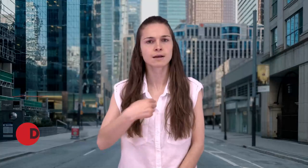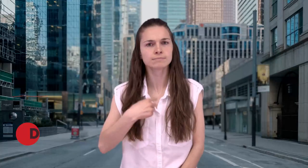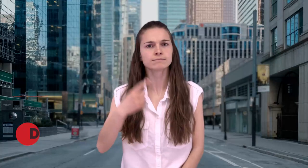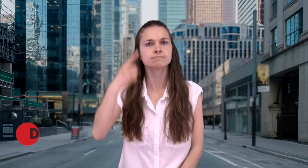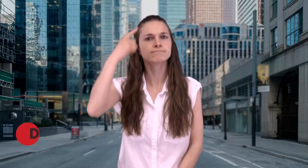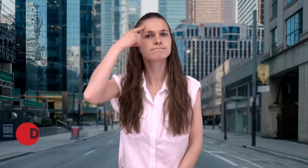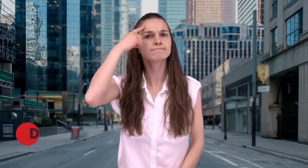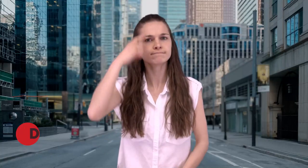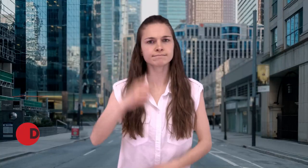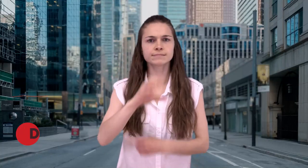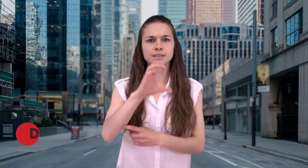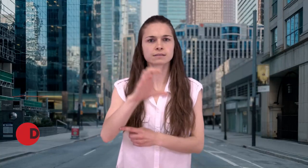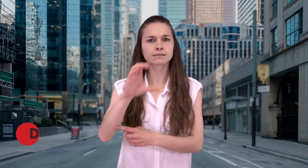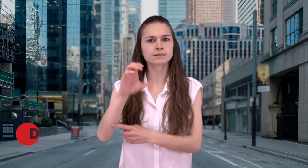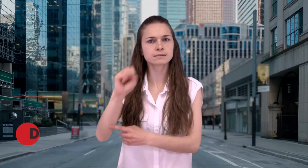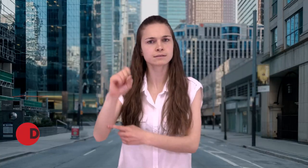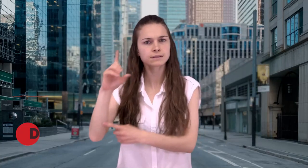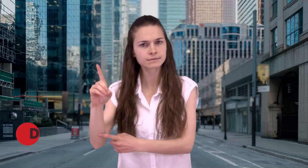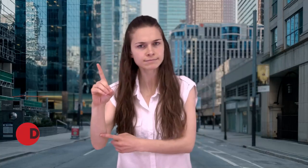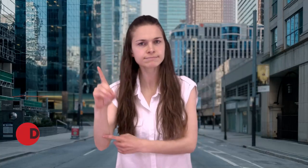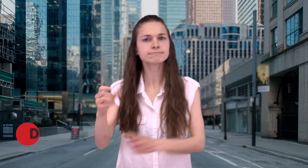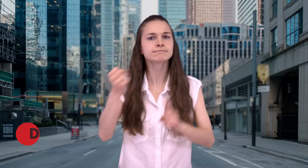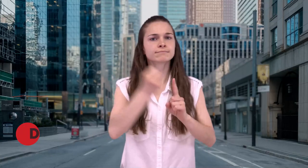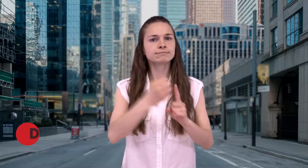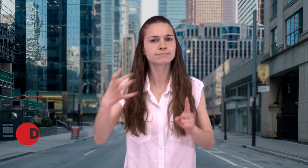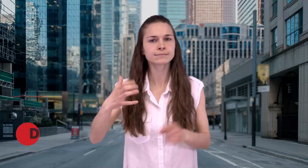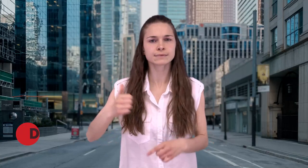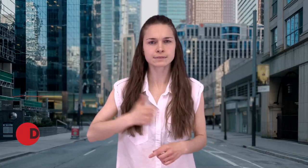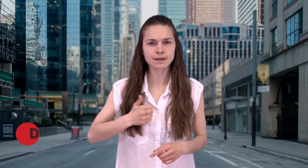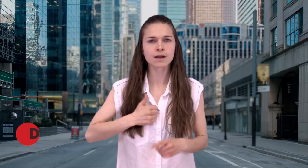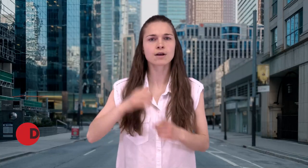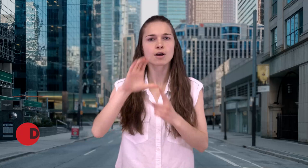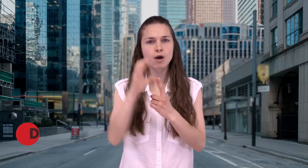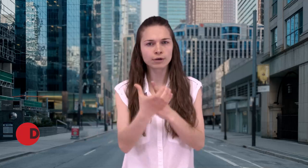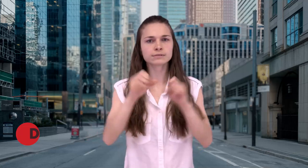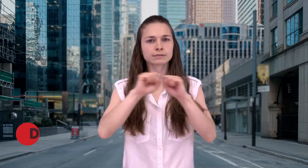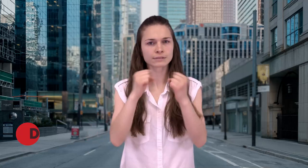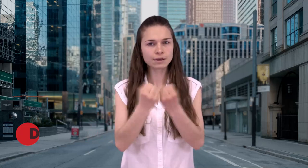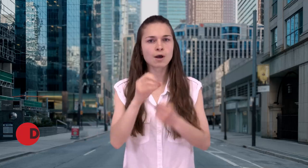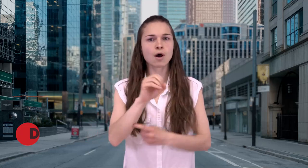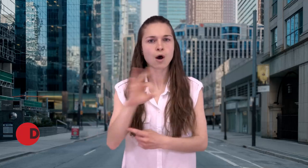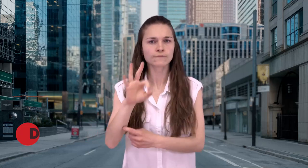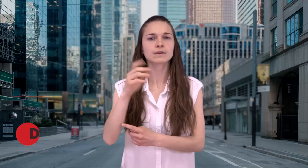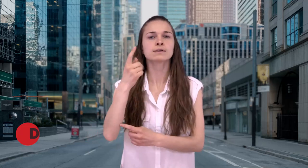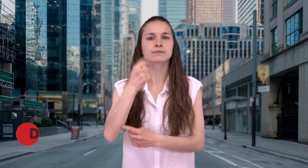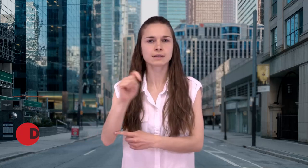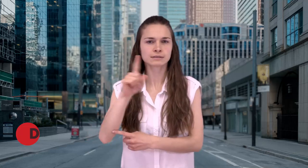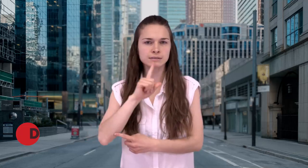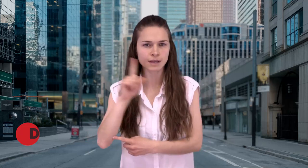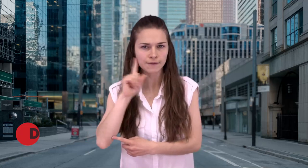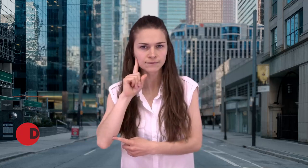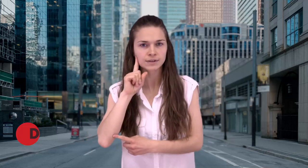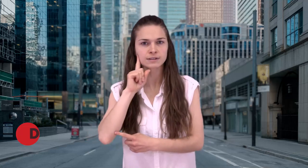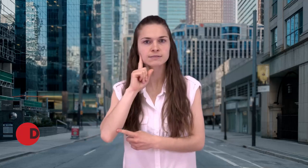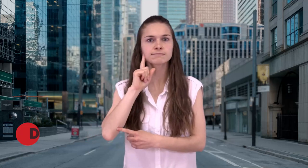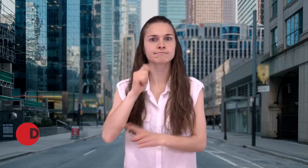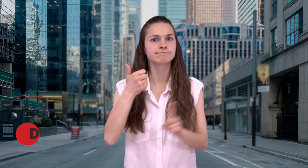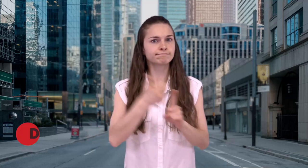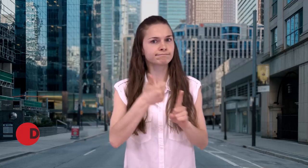[Nicole]: I thought of “The Canadian Dictionary of ASL” which